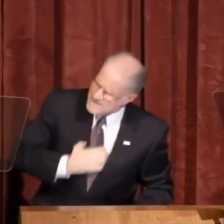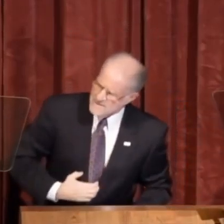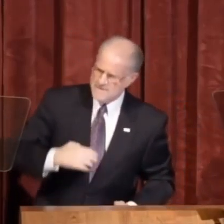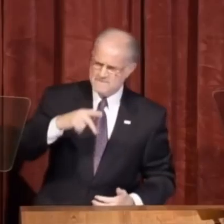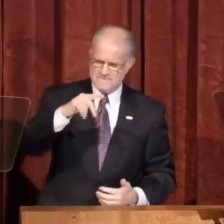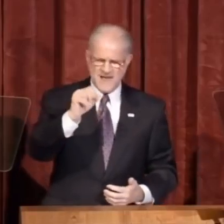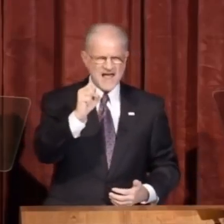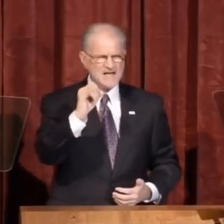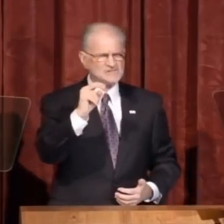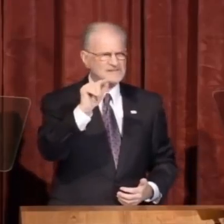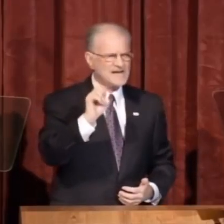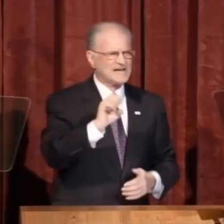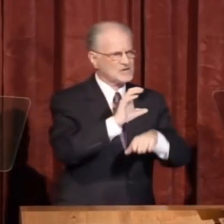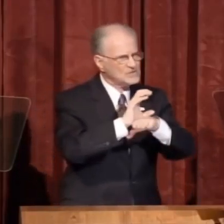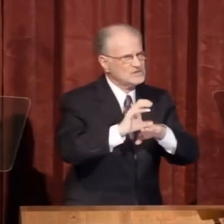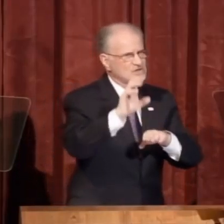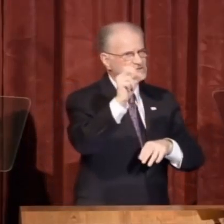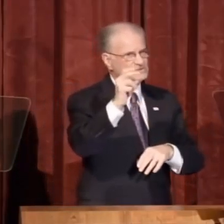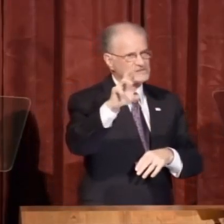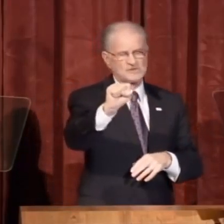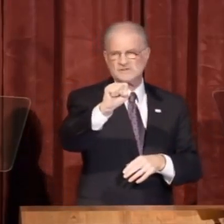exemplifies what we can offer our students,